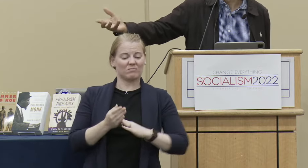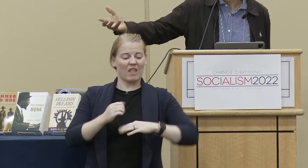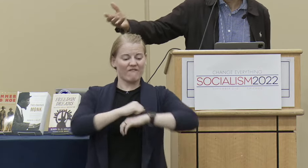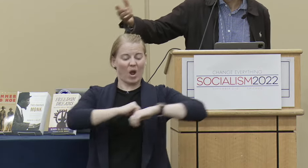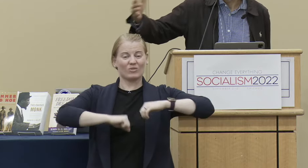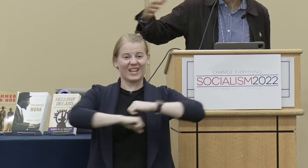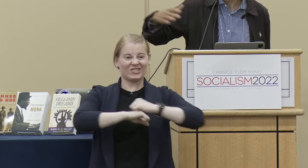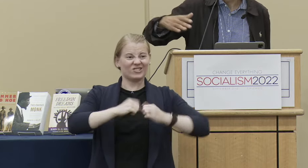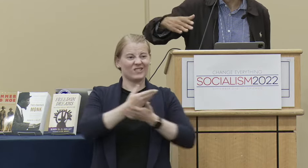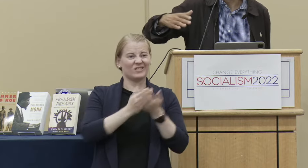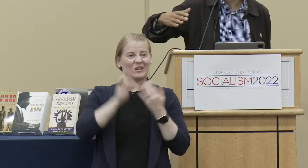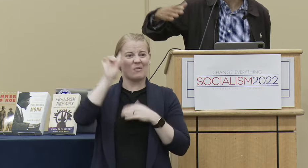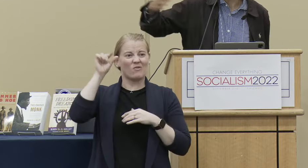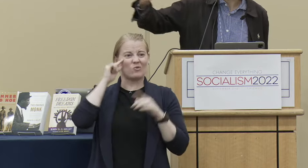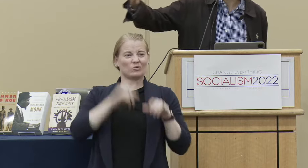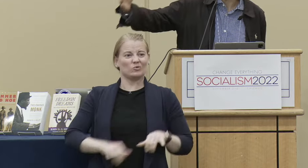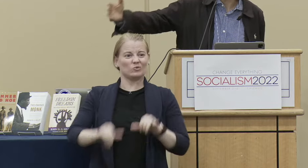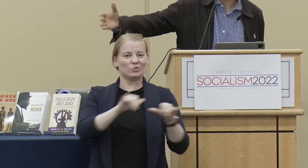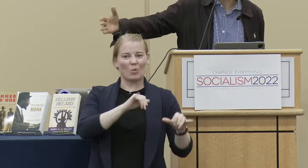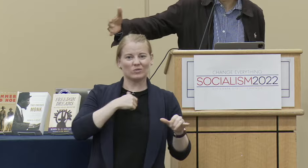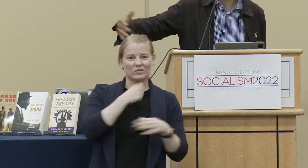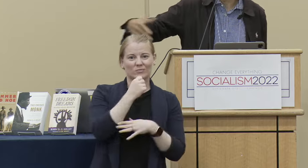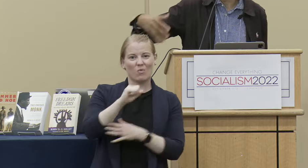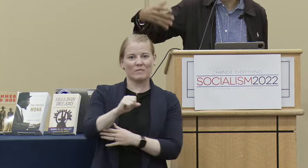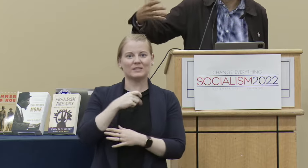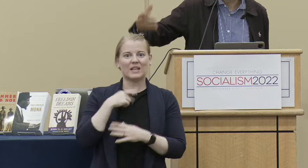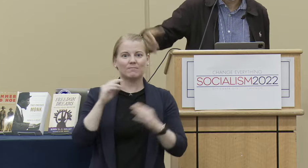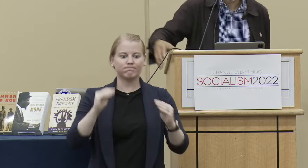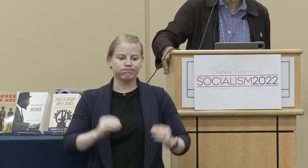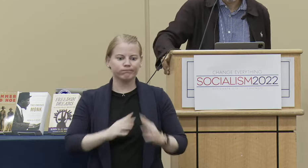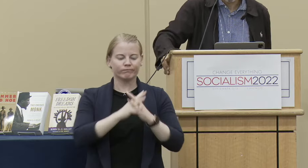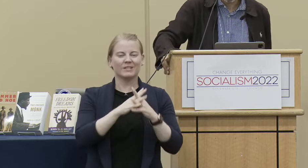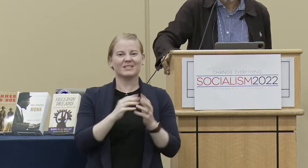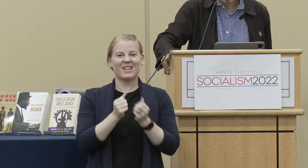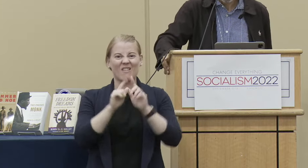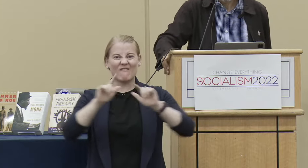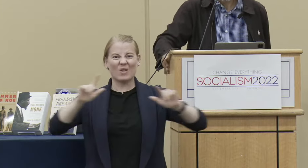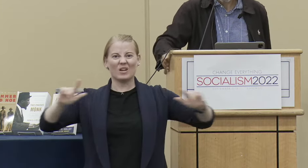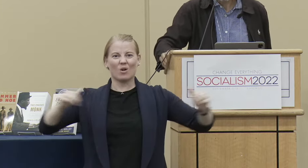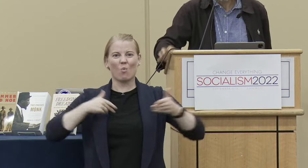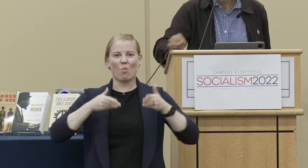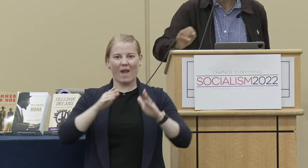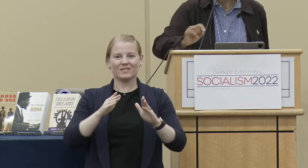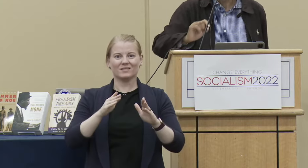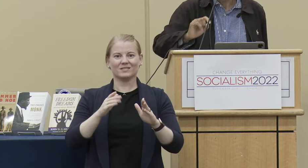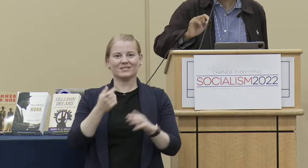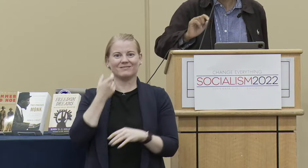temporary autonomous zones become the foundation for some of the socialist movements that erupt in the various waves of